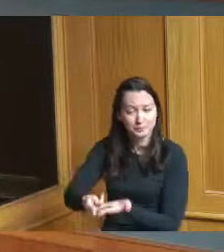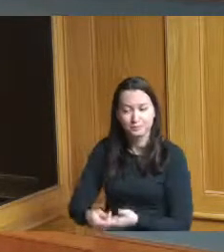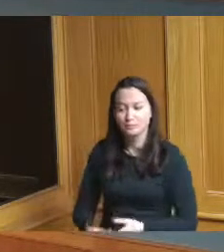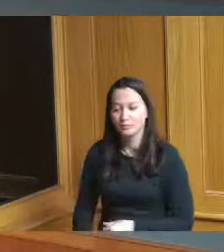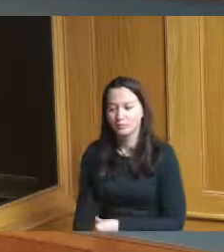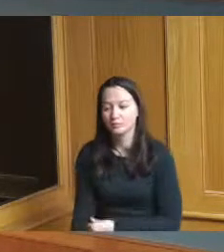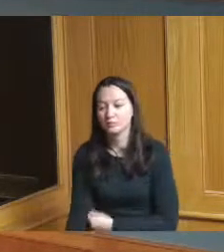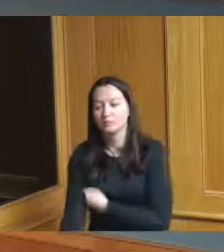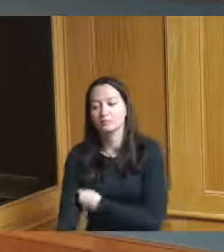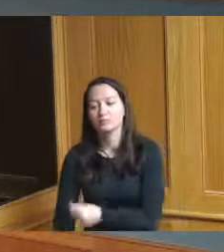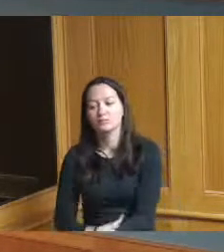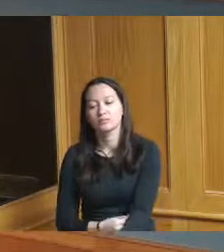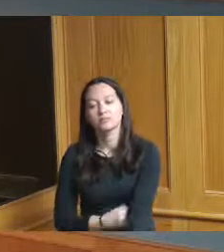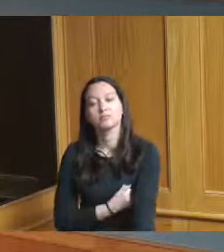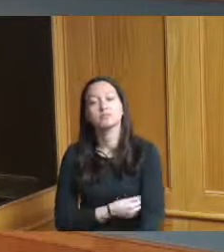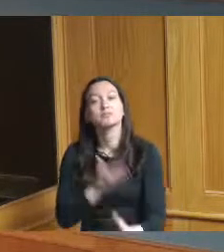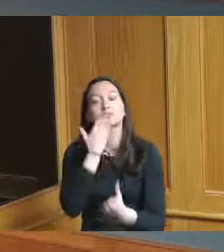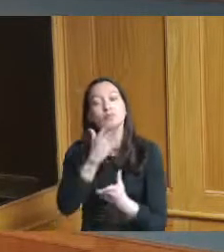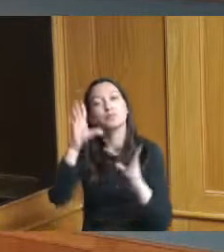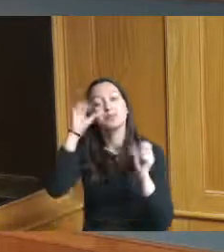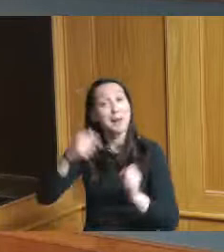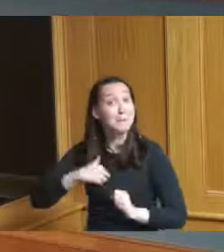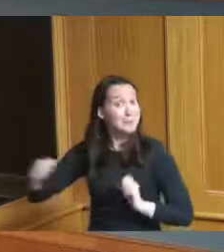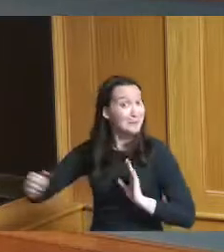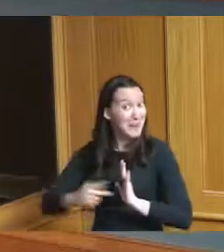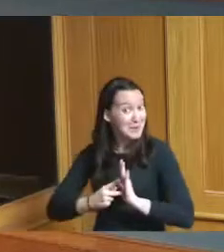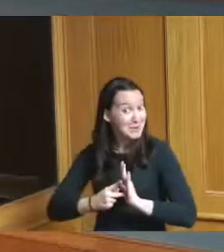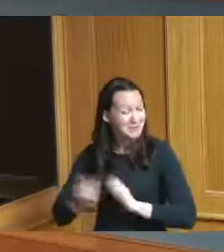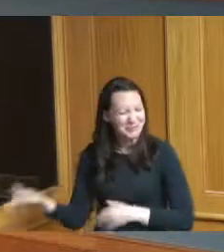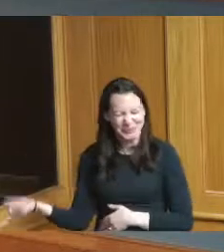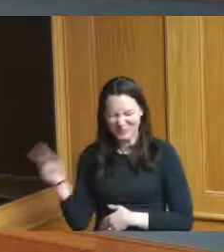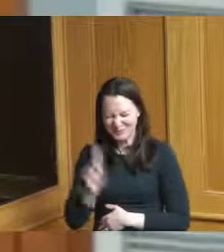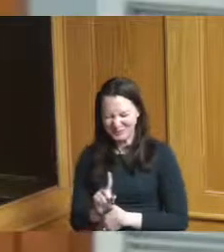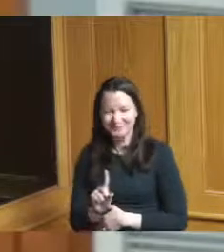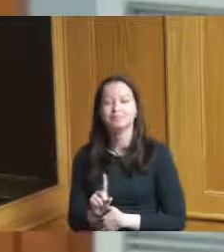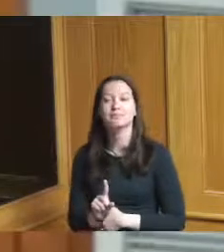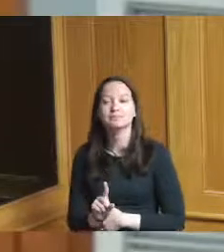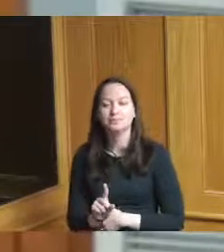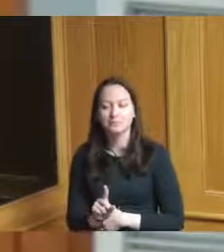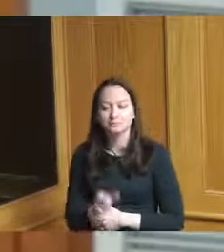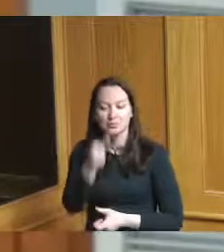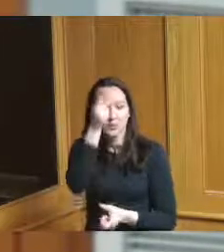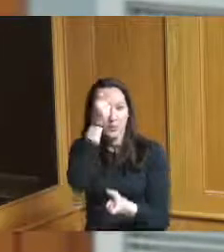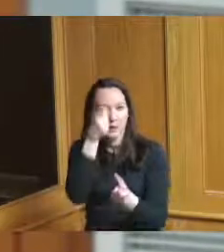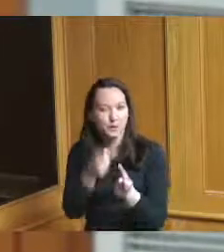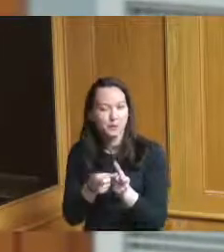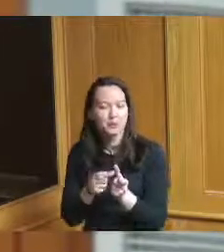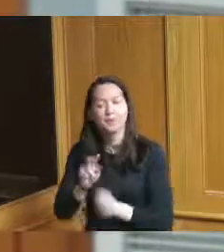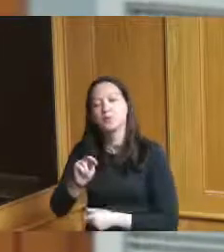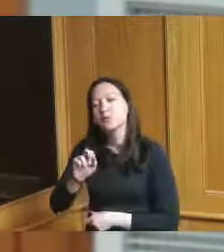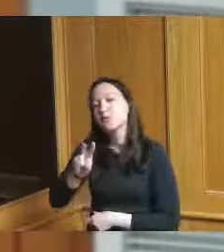thank you Madam President I'm back to in front of you you might recall that on November 30th we were